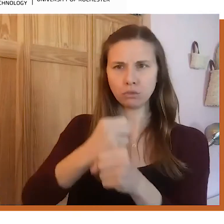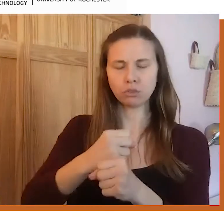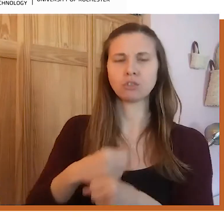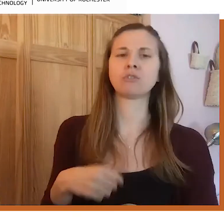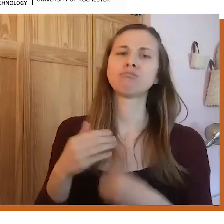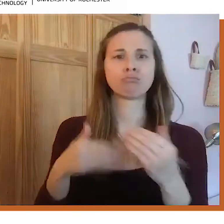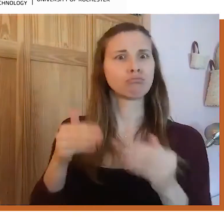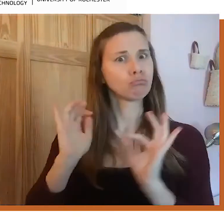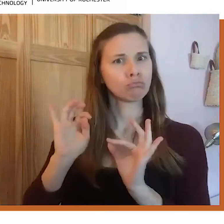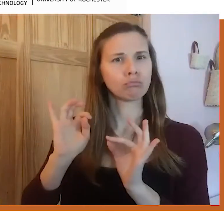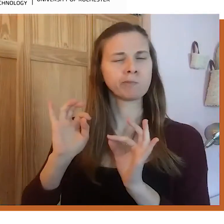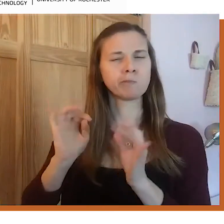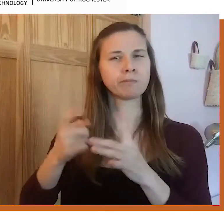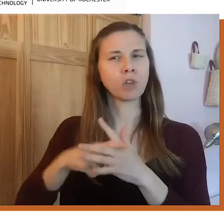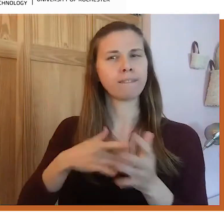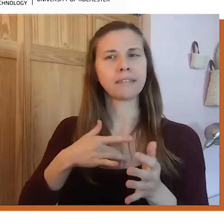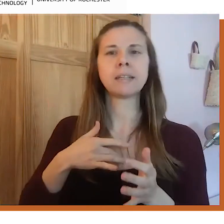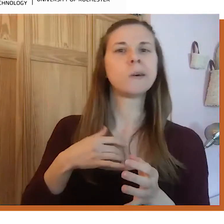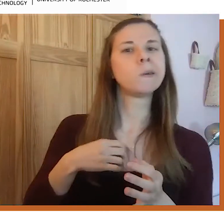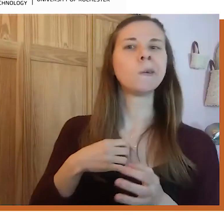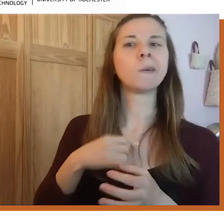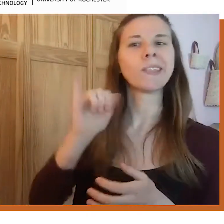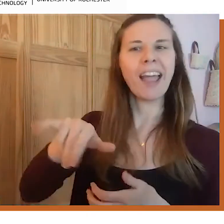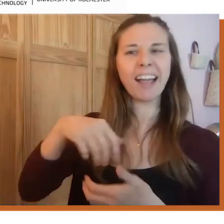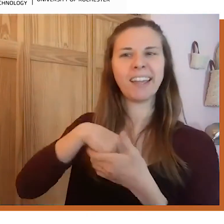and then changed to psychology, and I was very interested